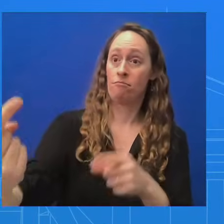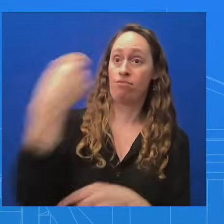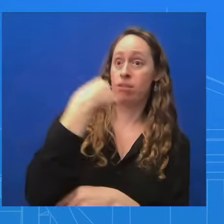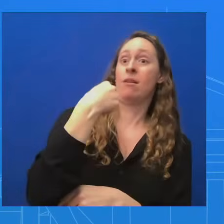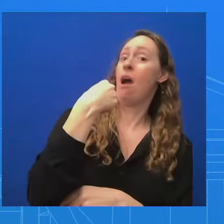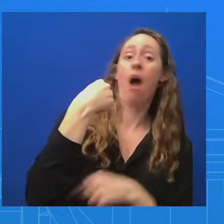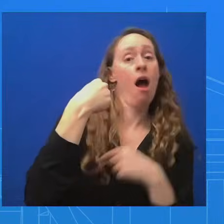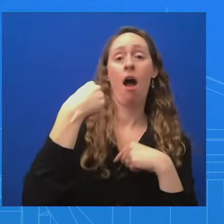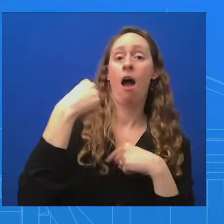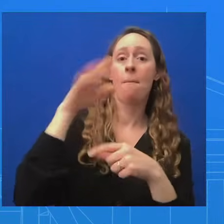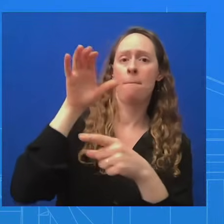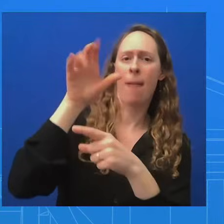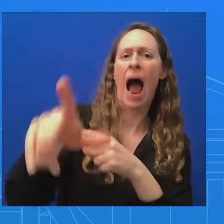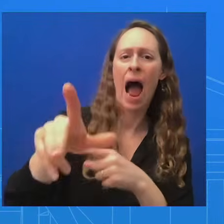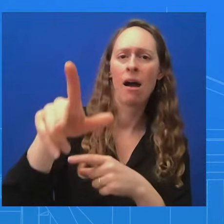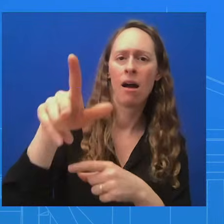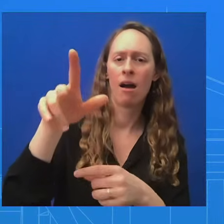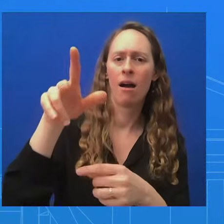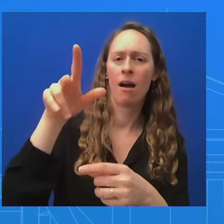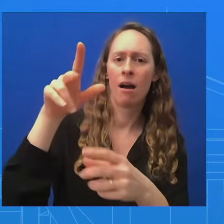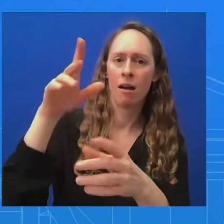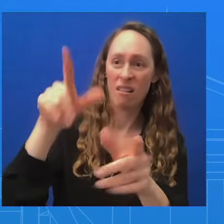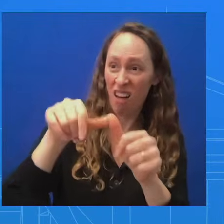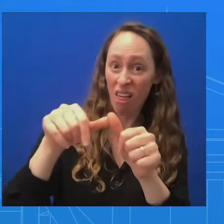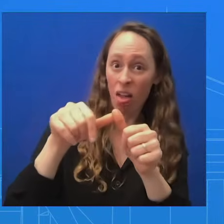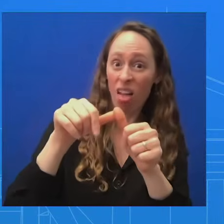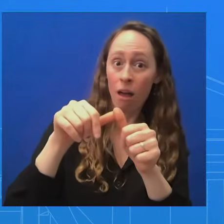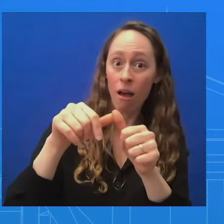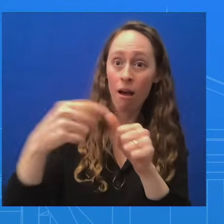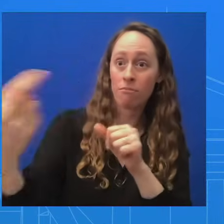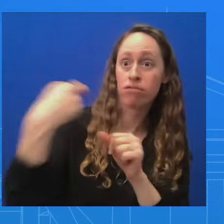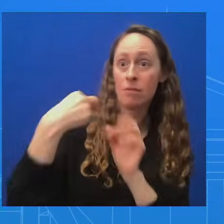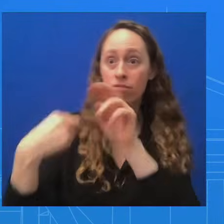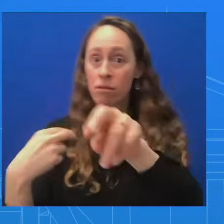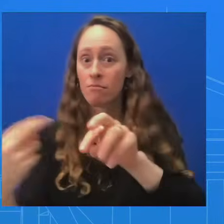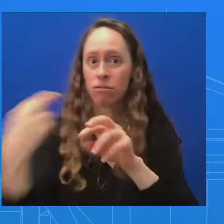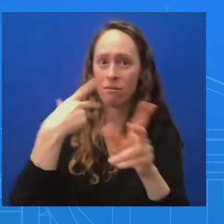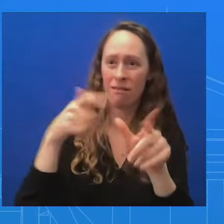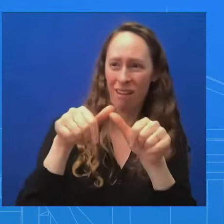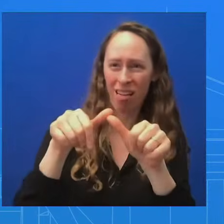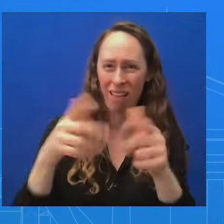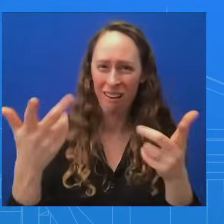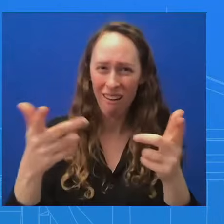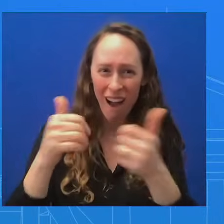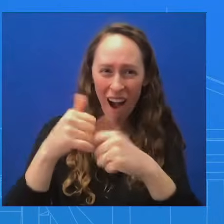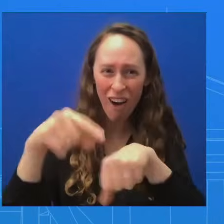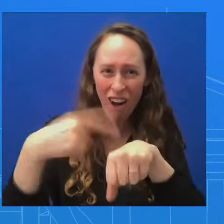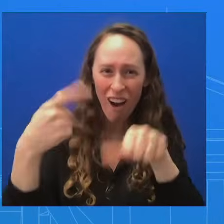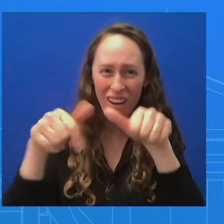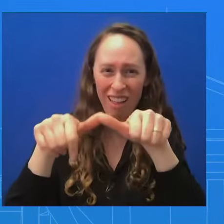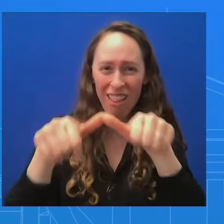We have plenty of military capability available to us. Ms. Jean-Pierre: All right. We're going to wra- -- Mr. Kirby: We'd like these -- just one -- I'm sorry. Ms. Jean-Pierre: I'm so- -- no, I'm so sorry. Mr. Kirby: No, it's my fault. Ms. Jean-Pierre: I'm so sorry.